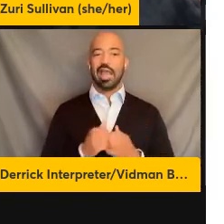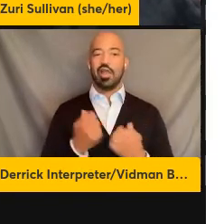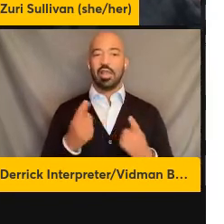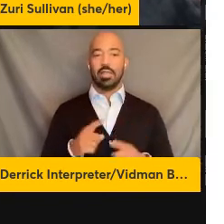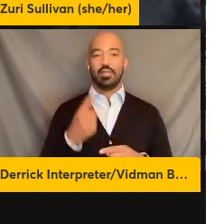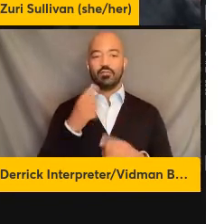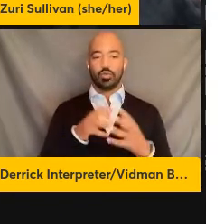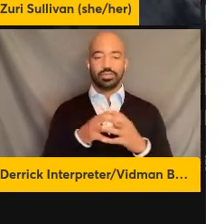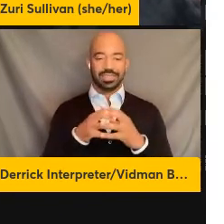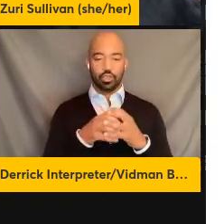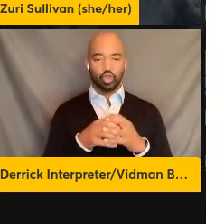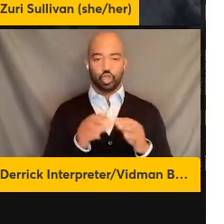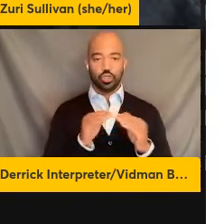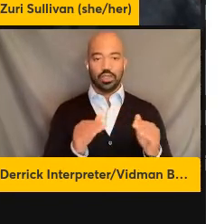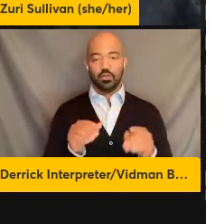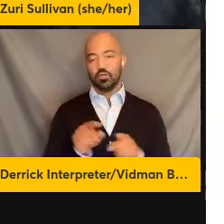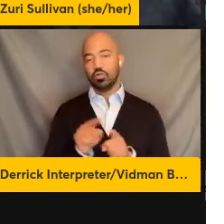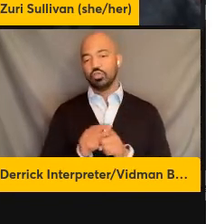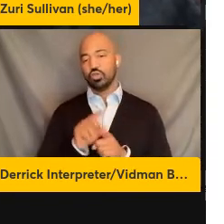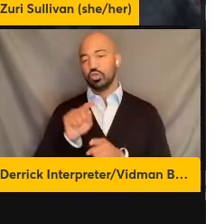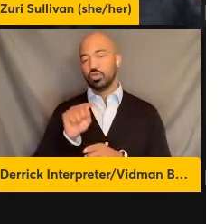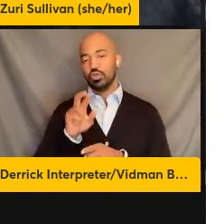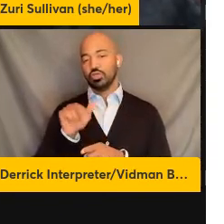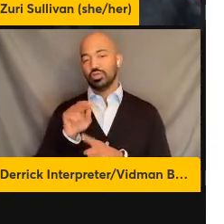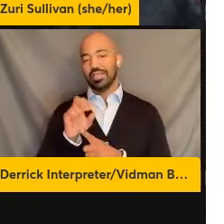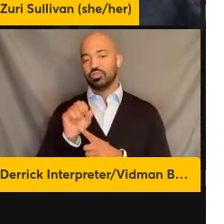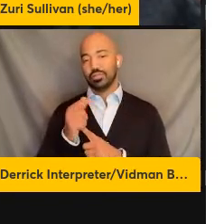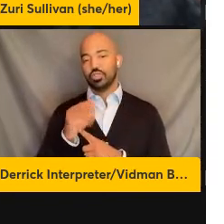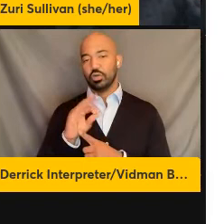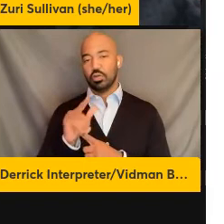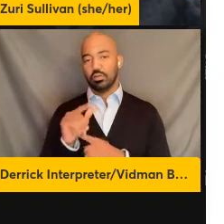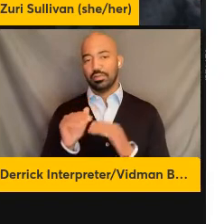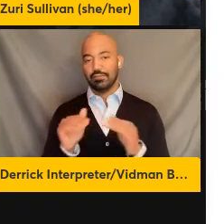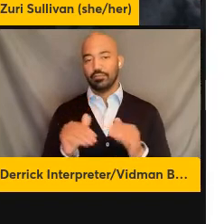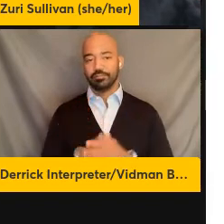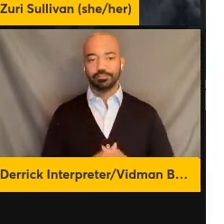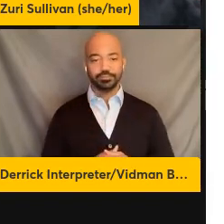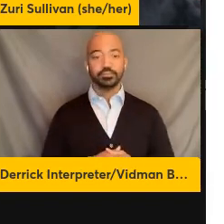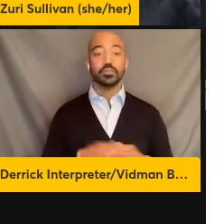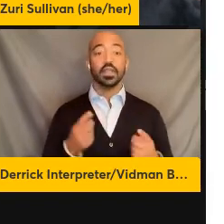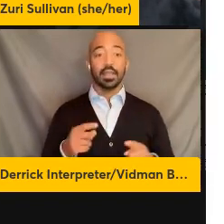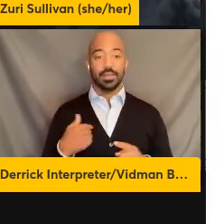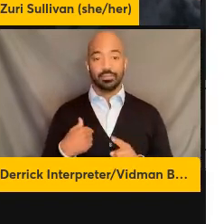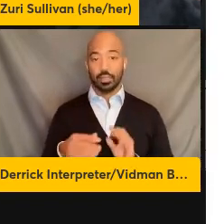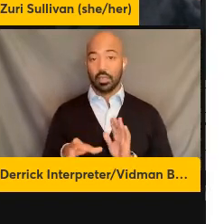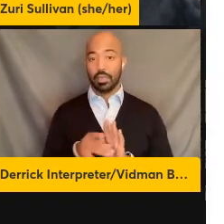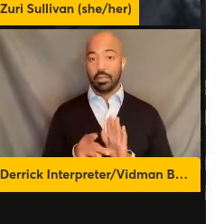and transcriptional level. So the first is that individual absorptive epithelial cells called intera sites might